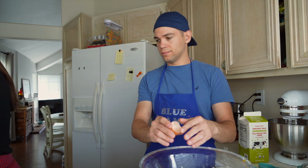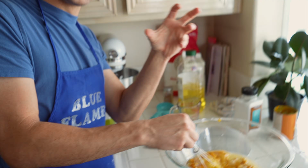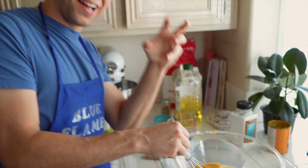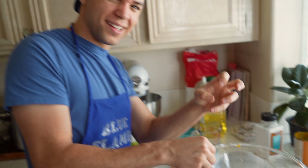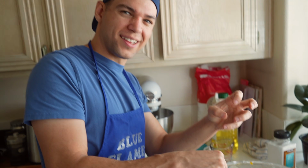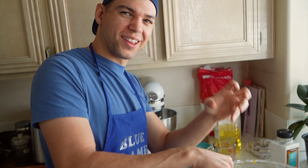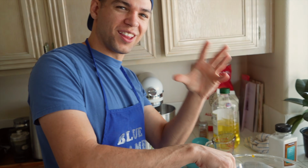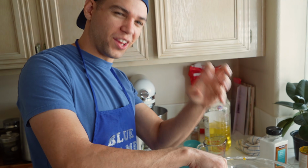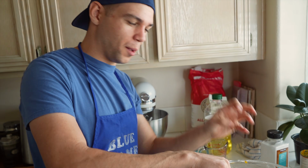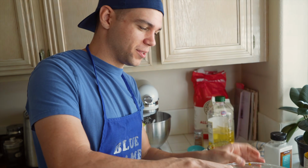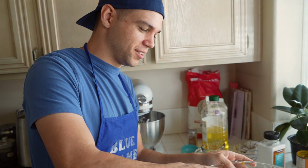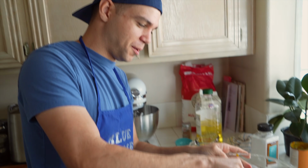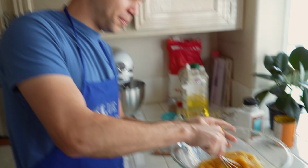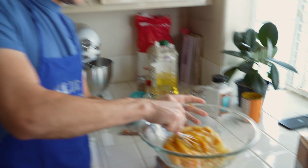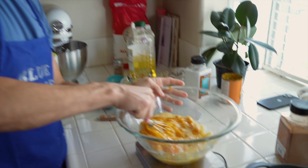R: it lumps up